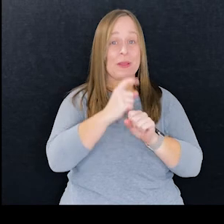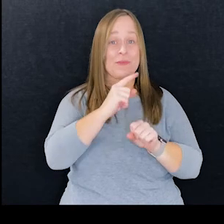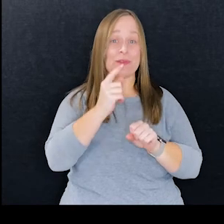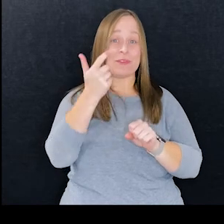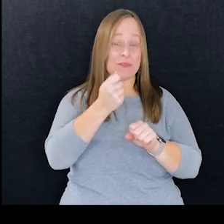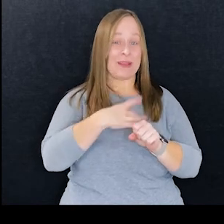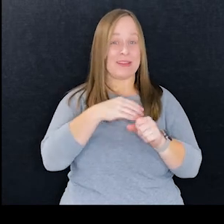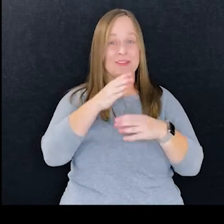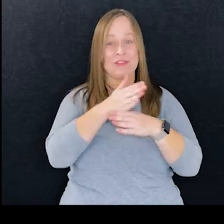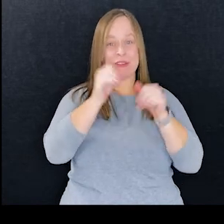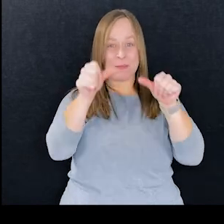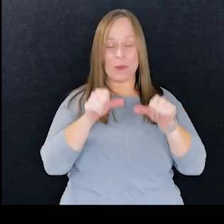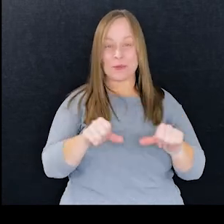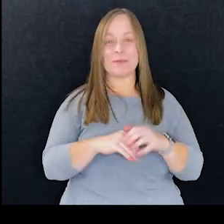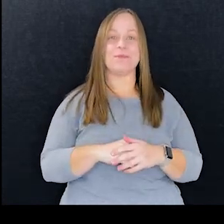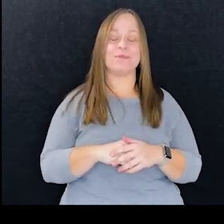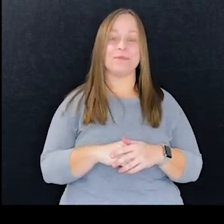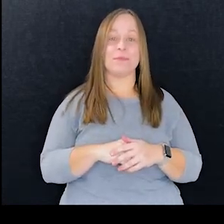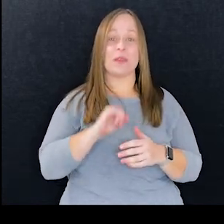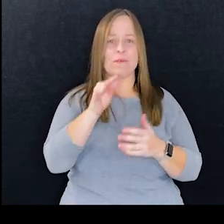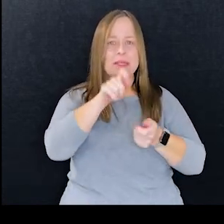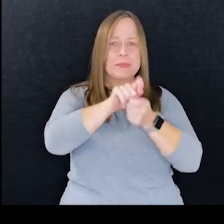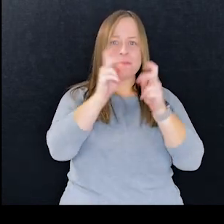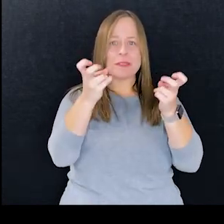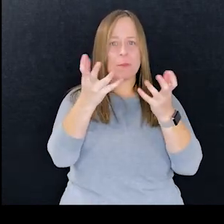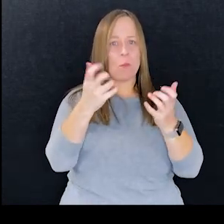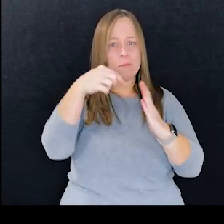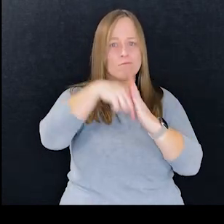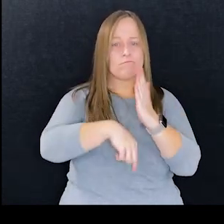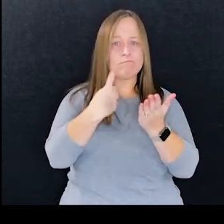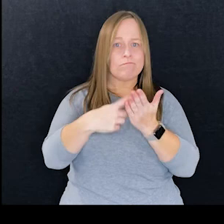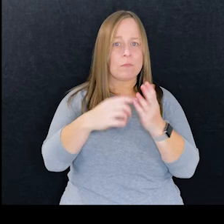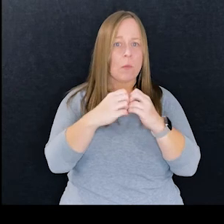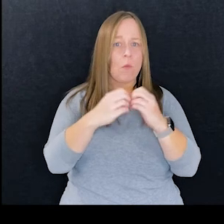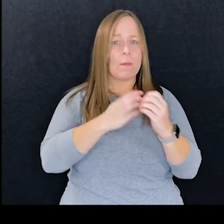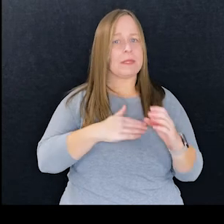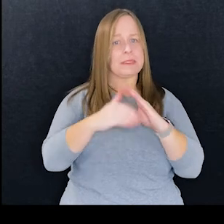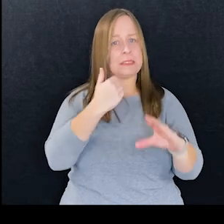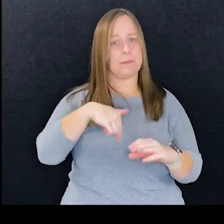make sure to subscribe, like and share this post. If there is a subject you would like us to discuss